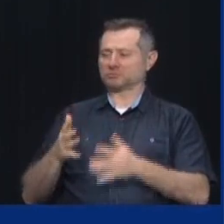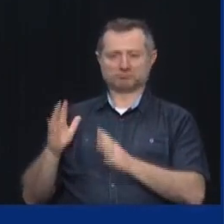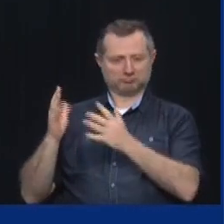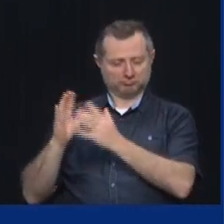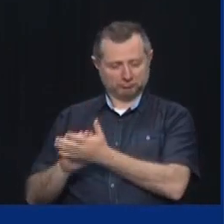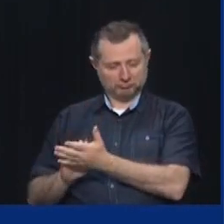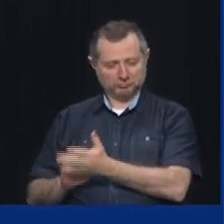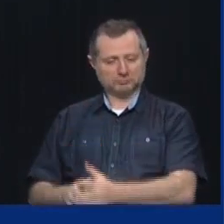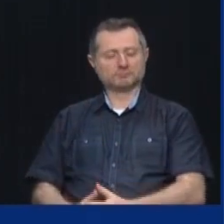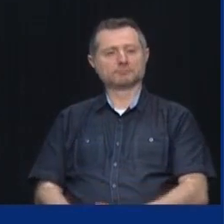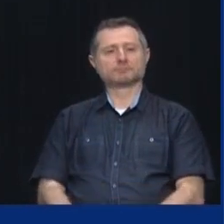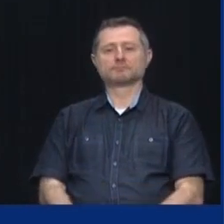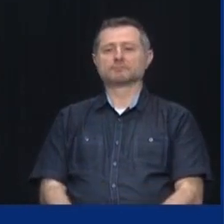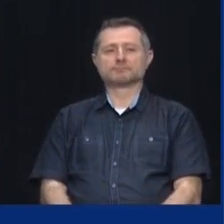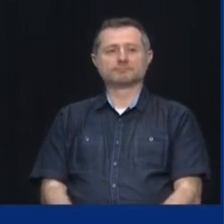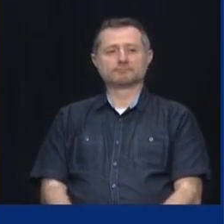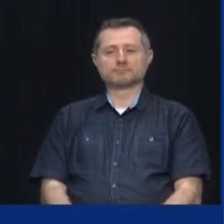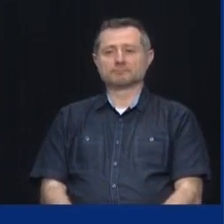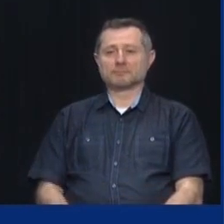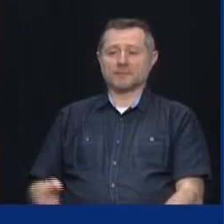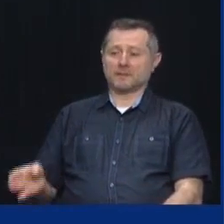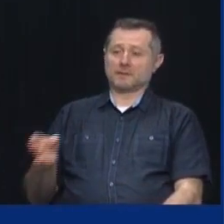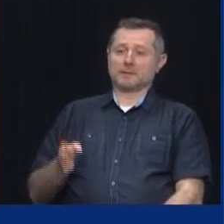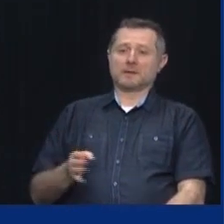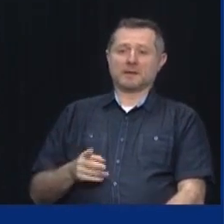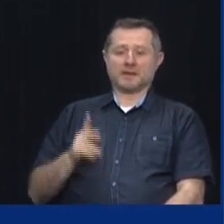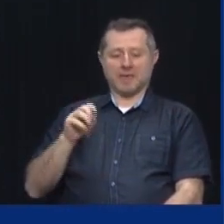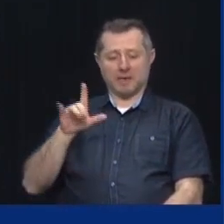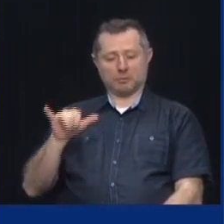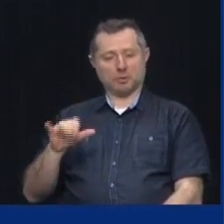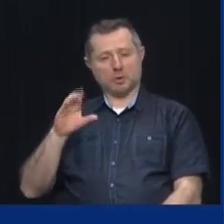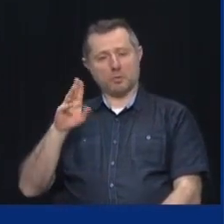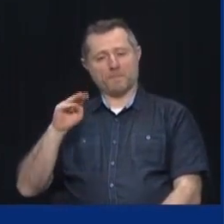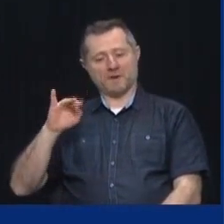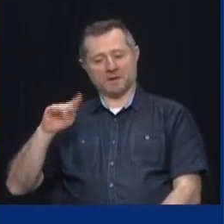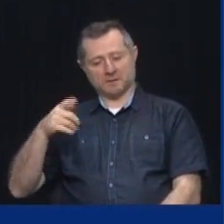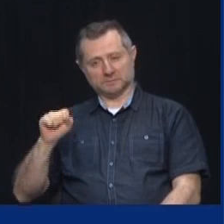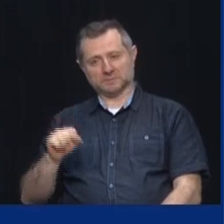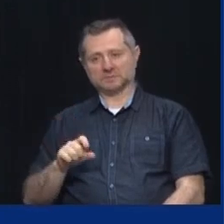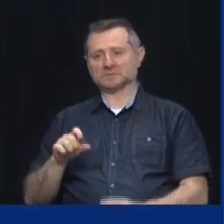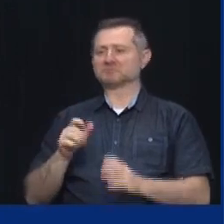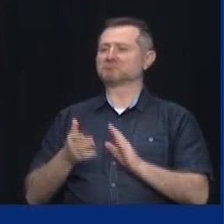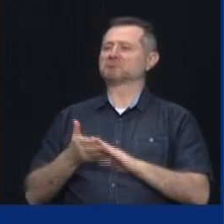ARE WITH US TODAY. WE HAVE TO MY LEFT THE GREAT DIRECTOR OF THE NEW YORK STATE FAIR.